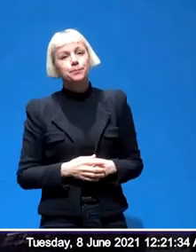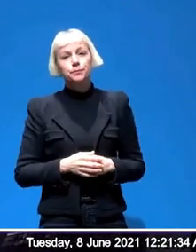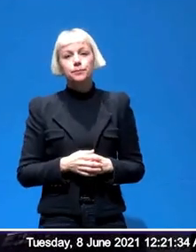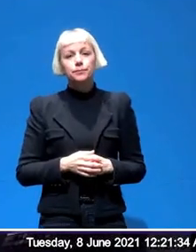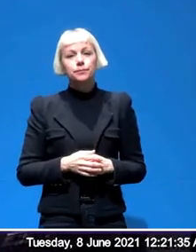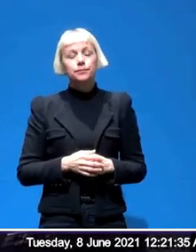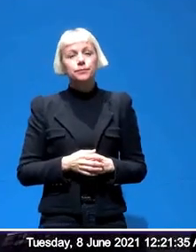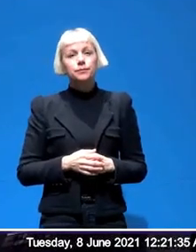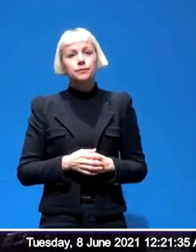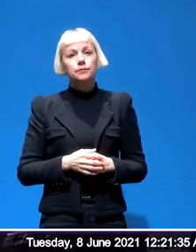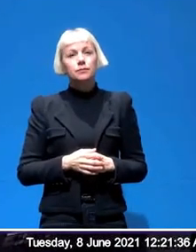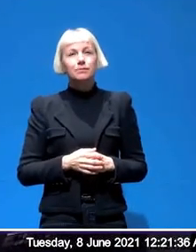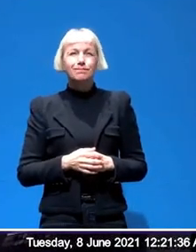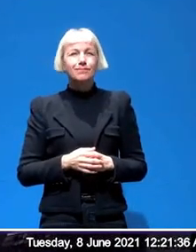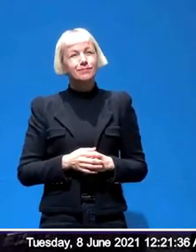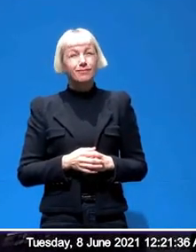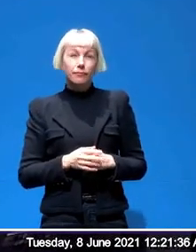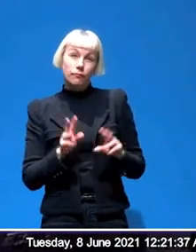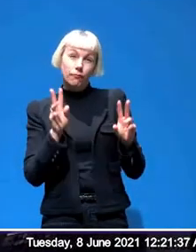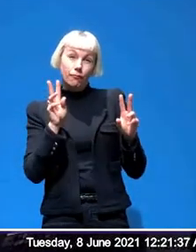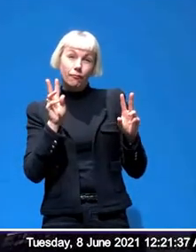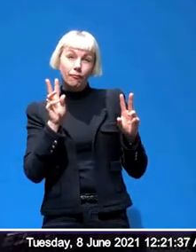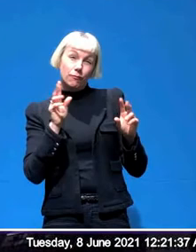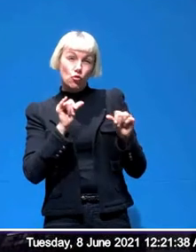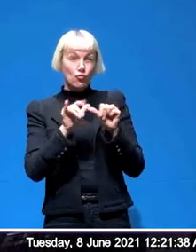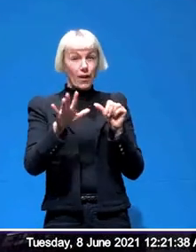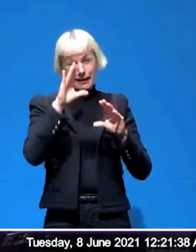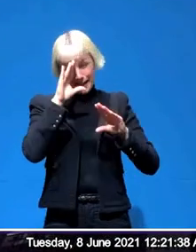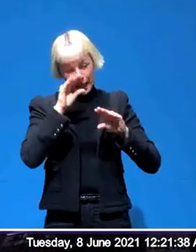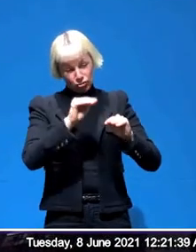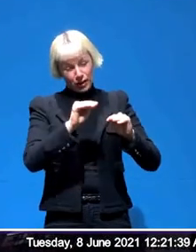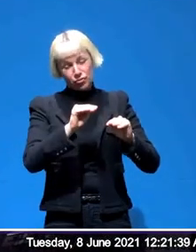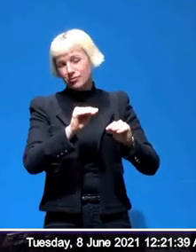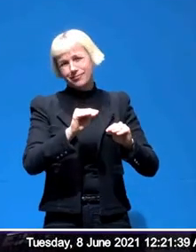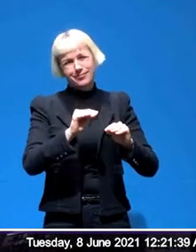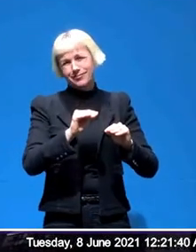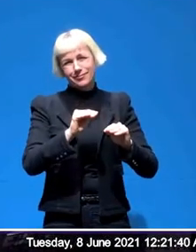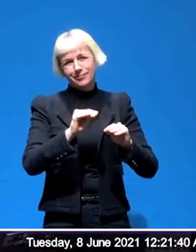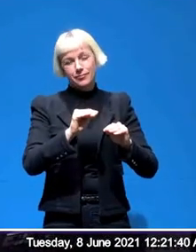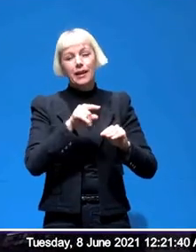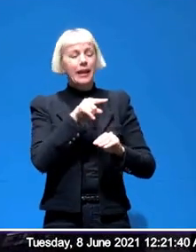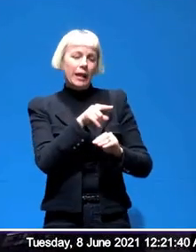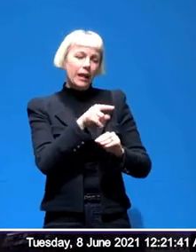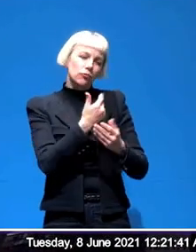It wasn't what I would call a great education. As I said, he was regularly suspended.